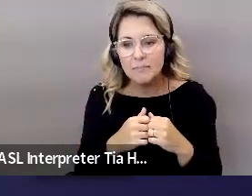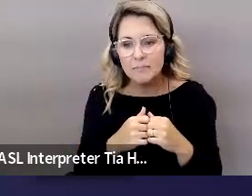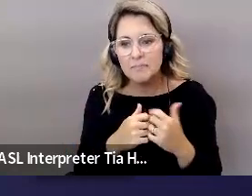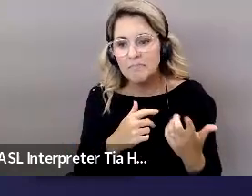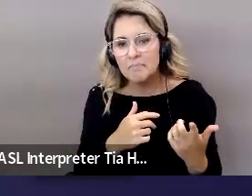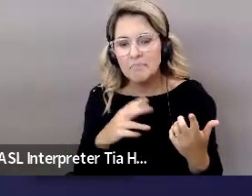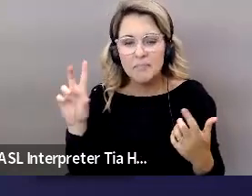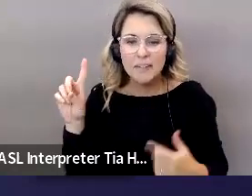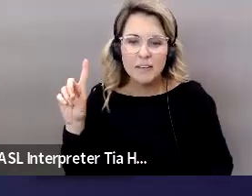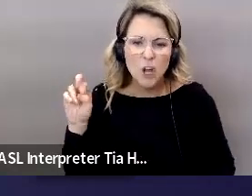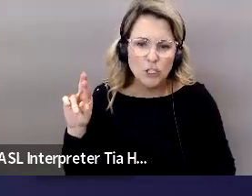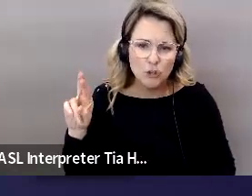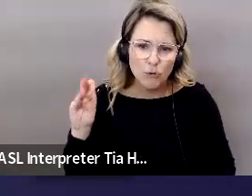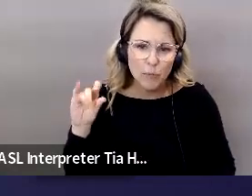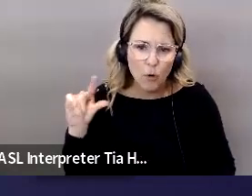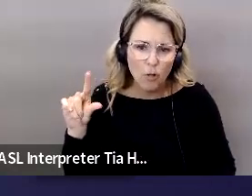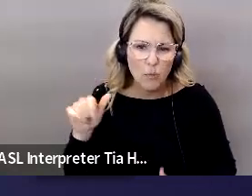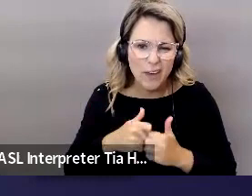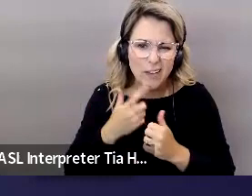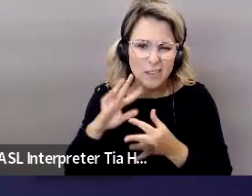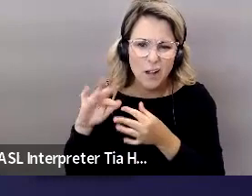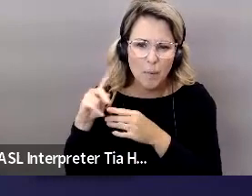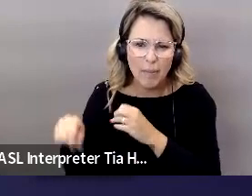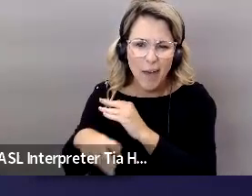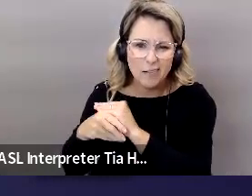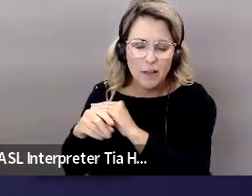you can speak to this because I know you and I have been on several calls where proposals have